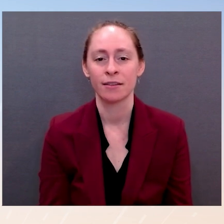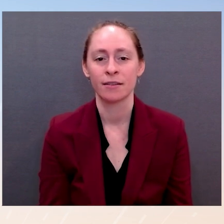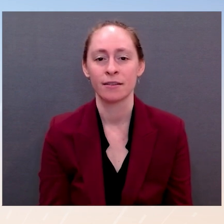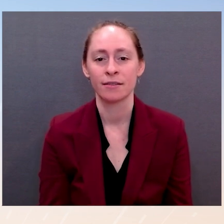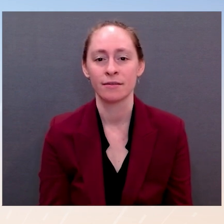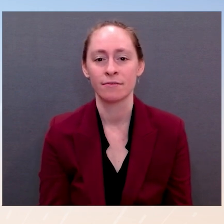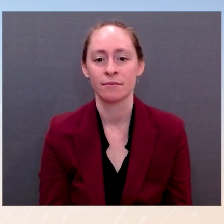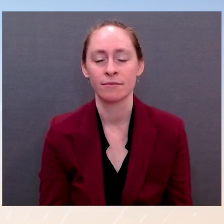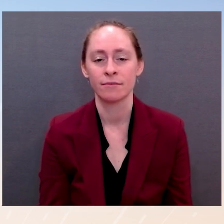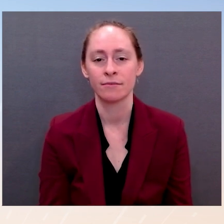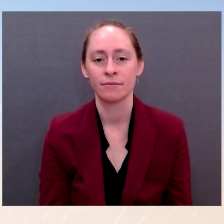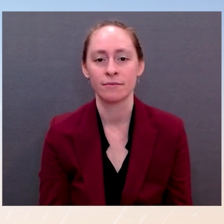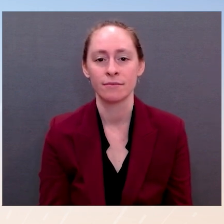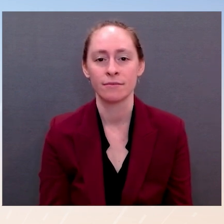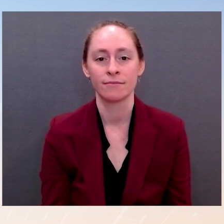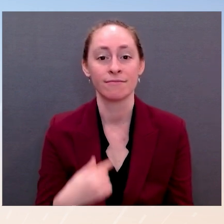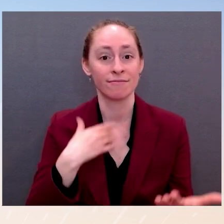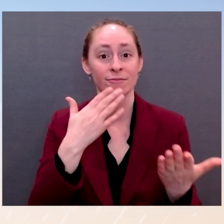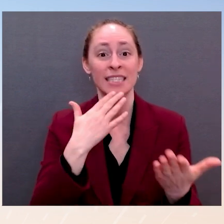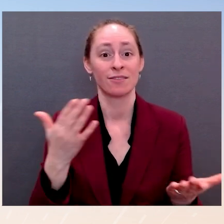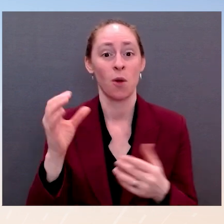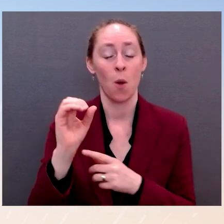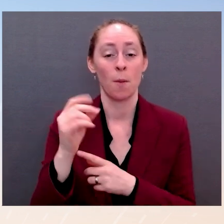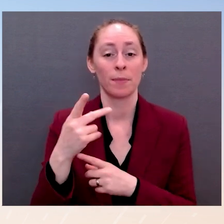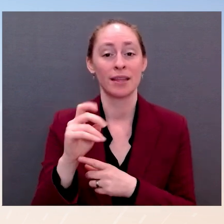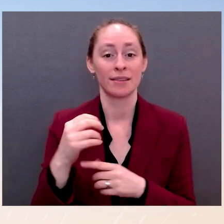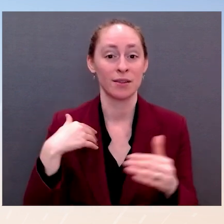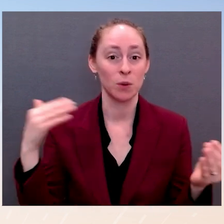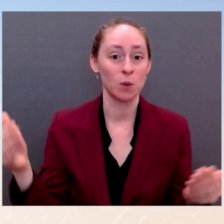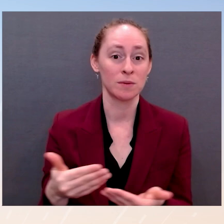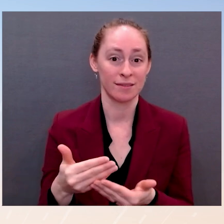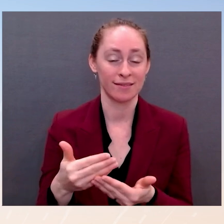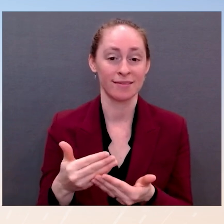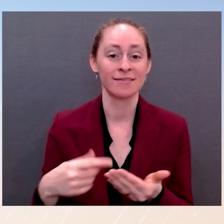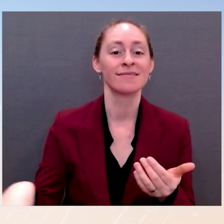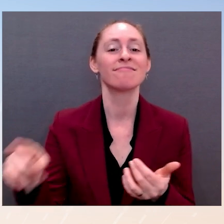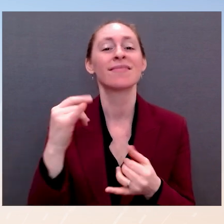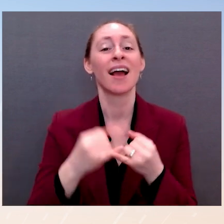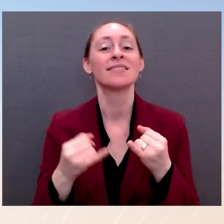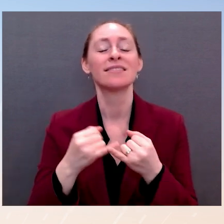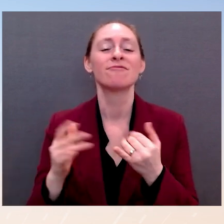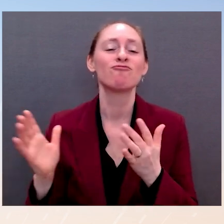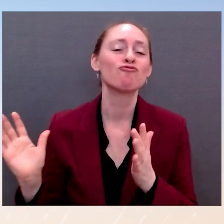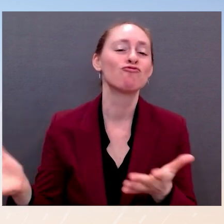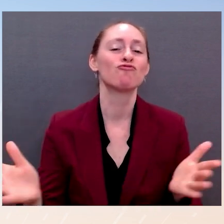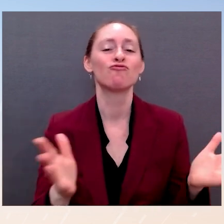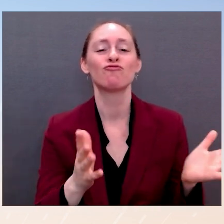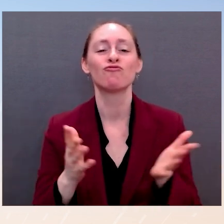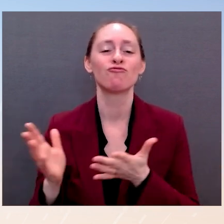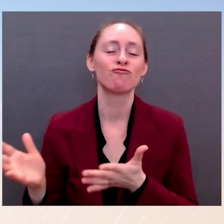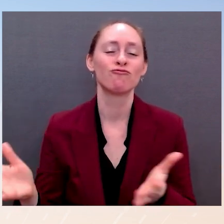here in the Office of Public Engagement, and I'm so excited to introduce our last and final fireside chat for today.